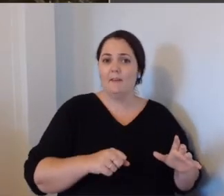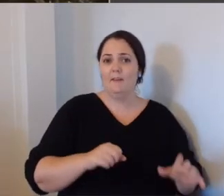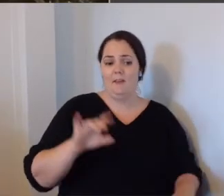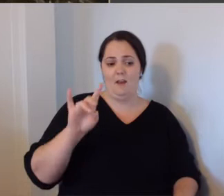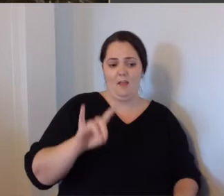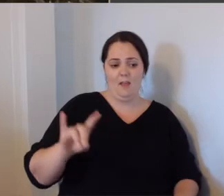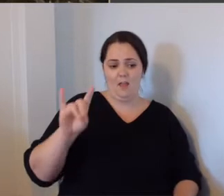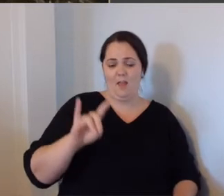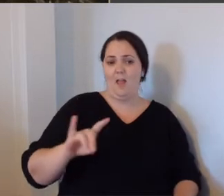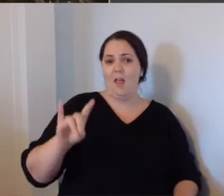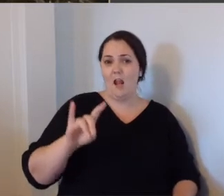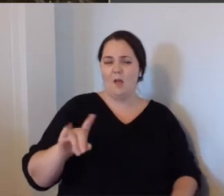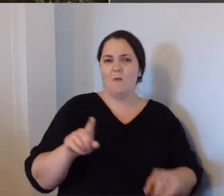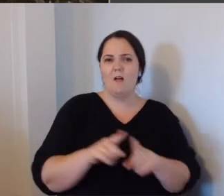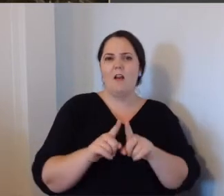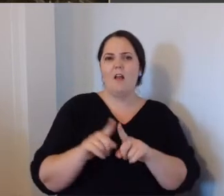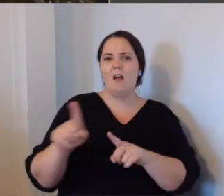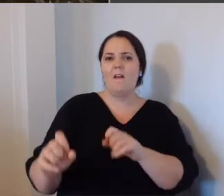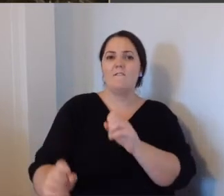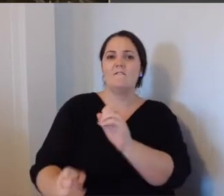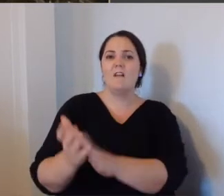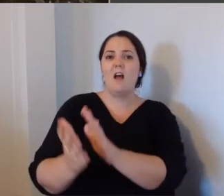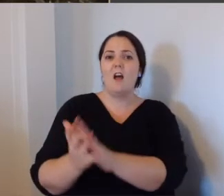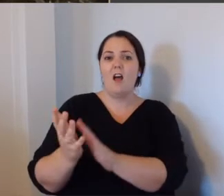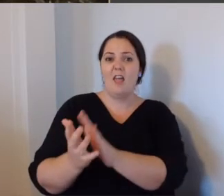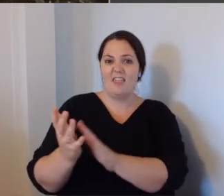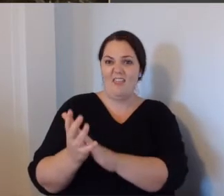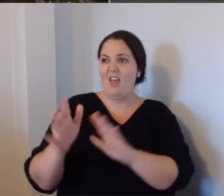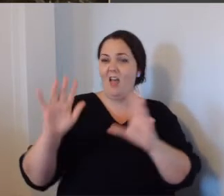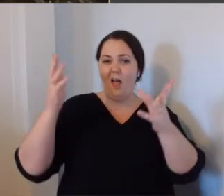animals that have been flushed that have been flushed out of a forest to escape a fire.